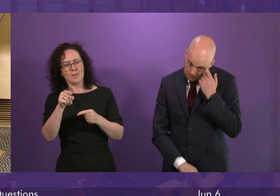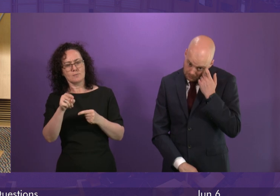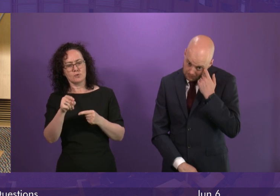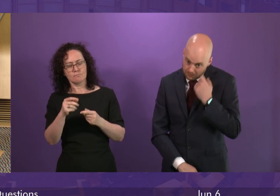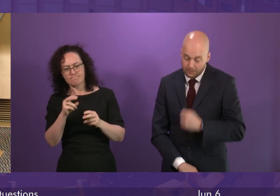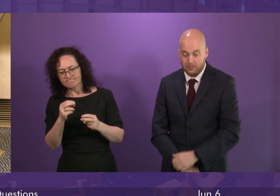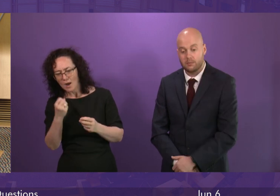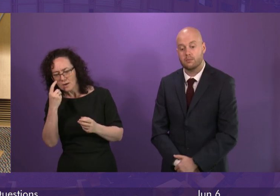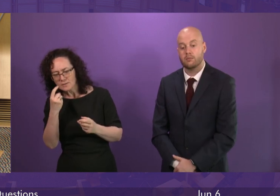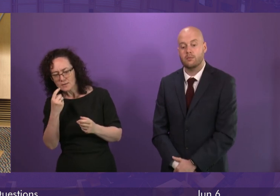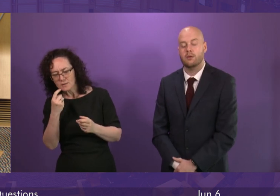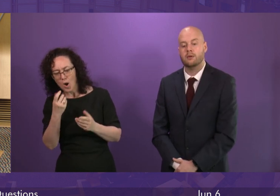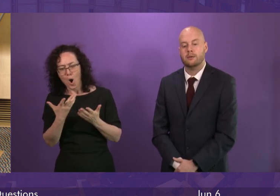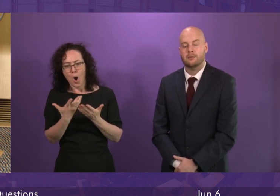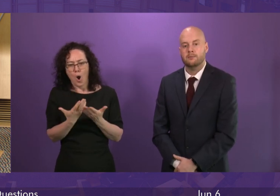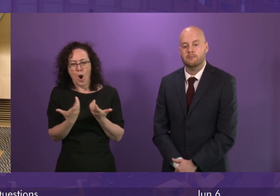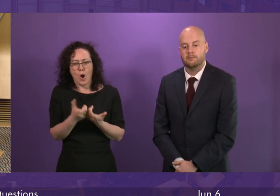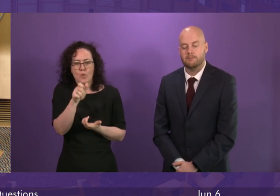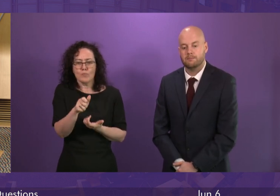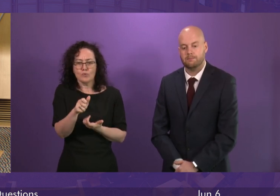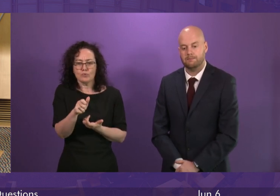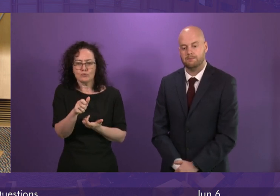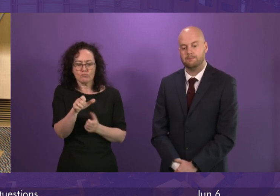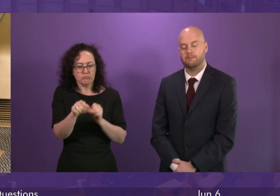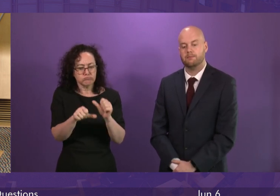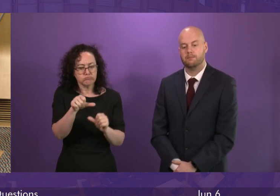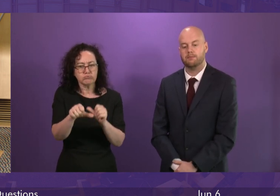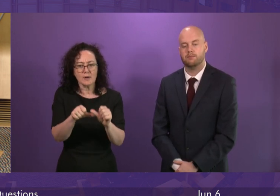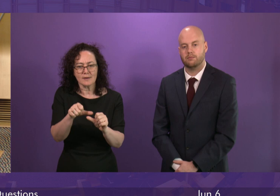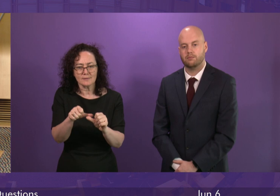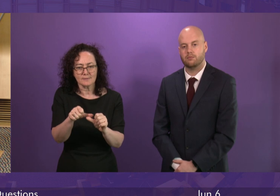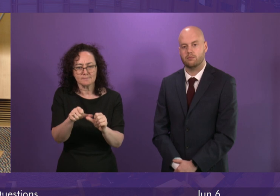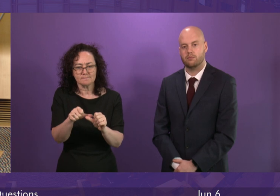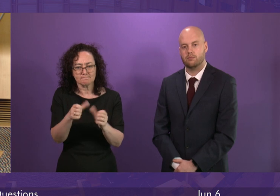of young people through the education system. It does not serve young people well for any